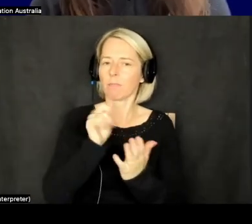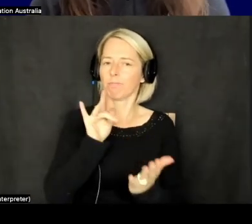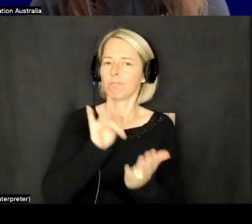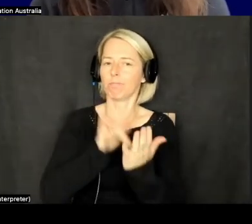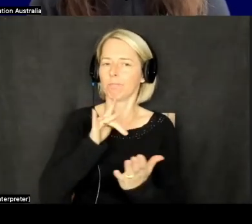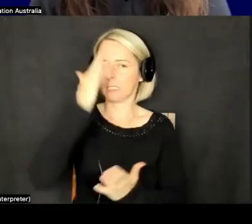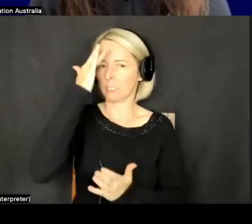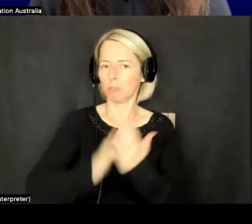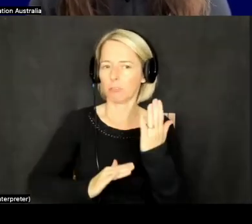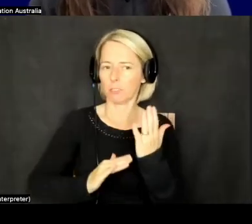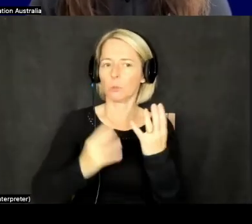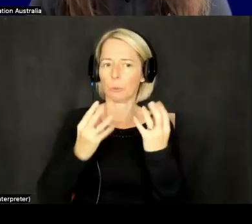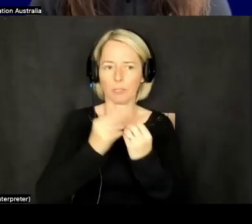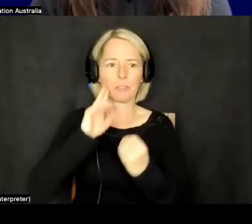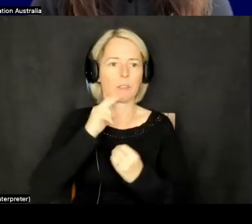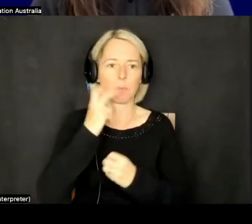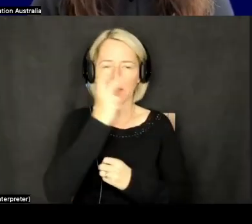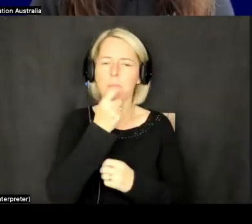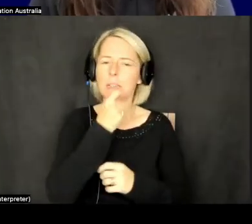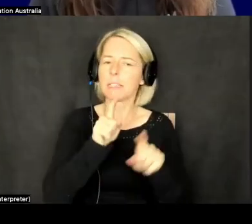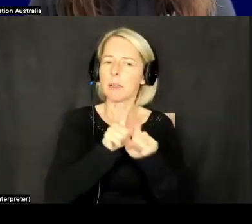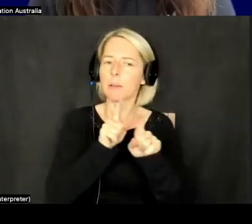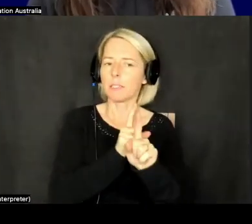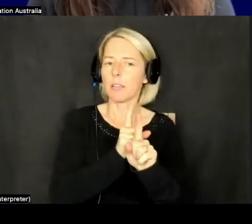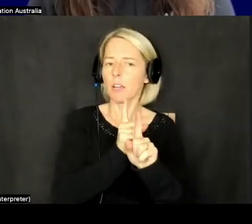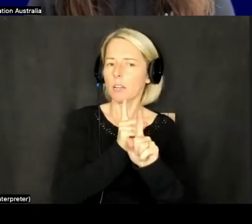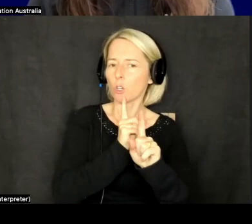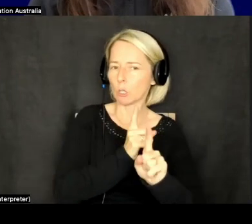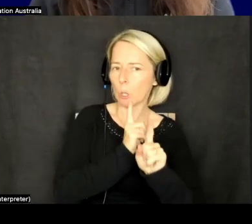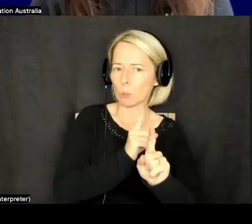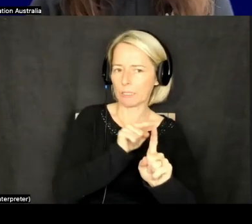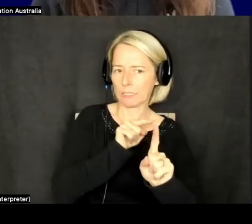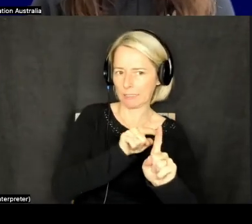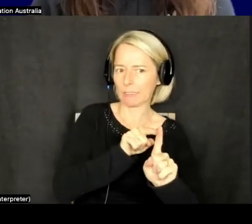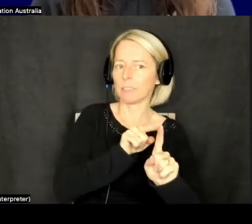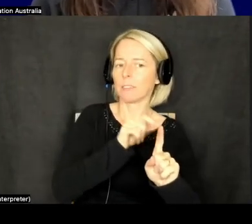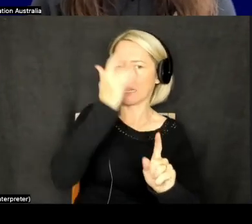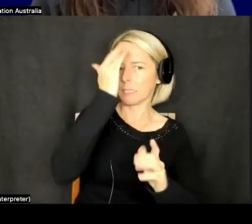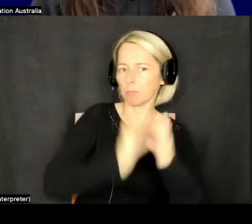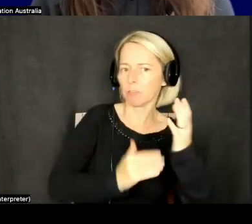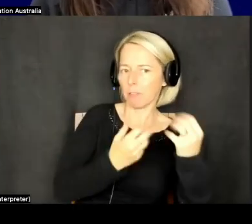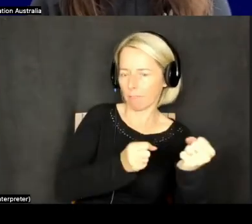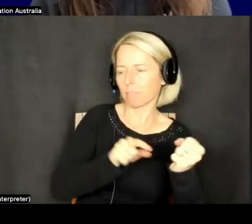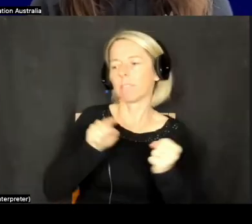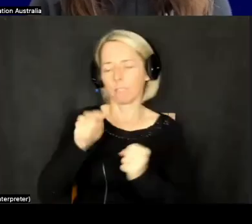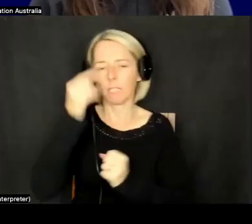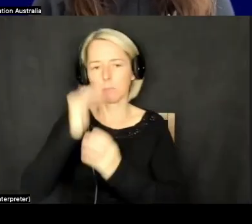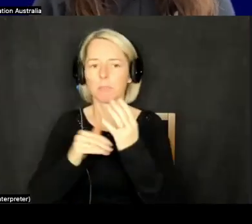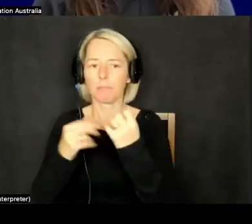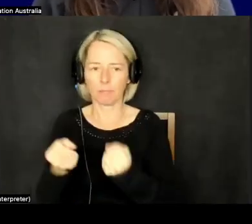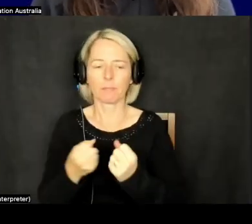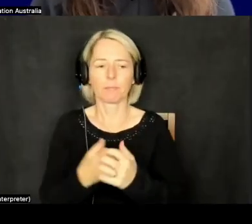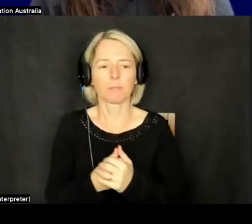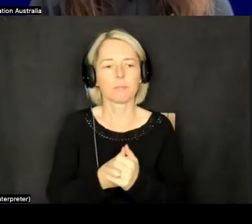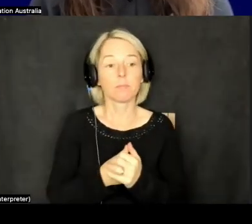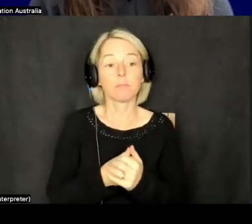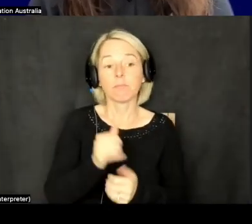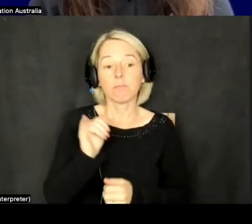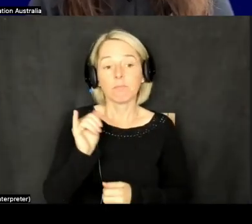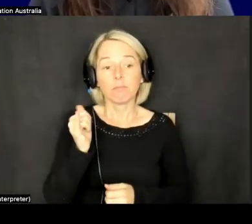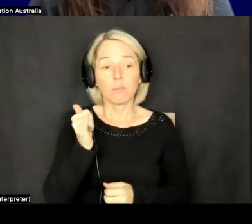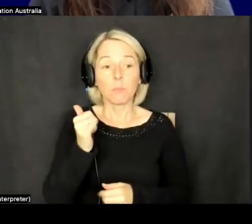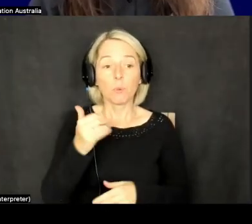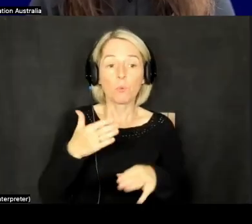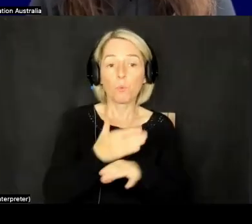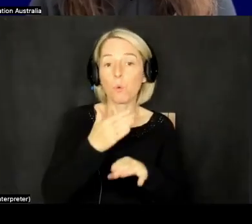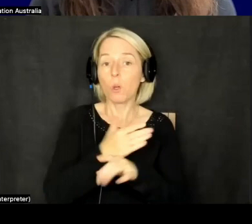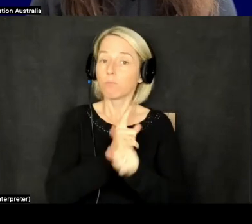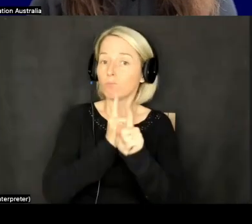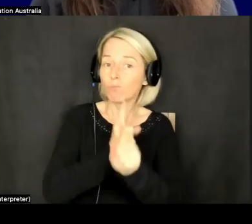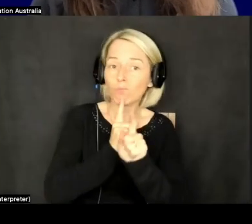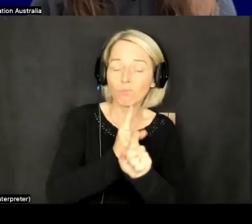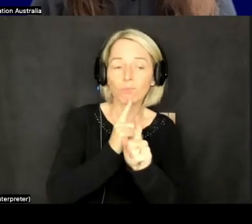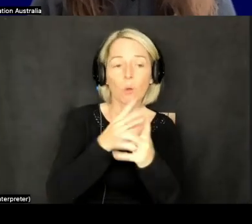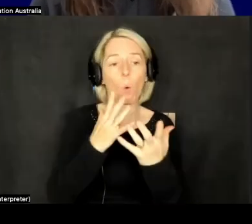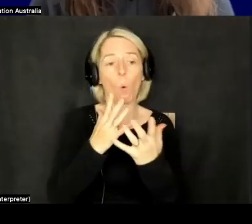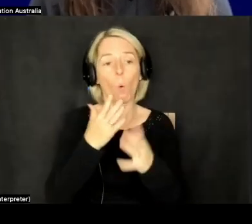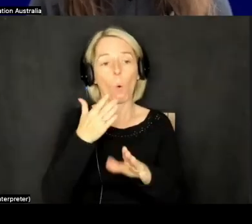a bit like a deafblind consultant. They could work in a consultancy way or directly with a student